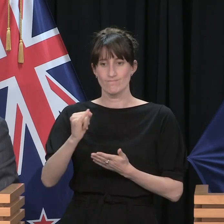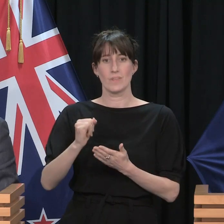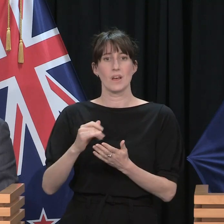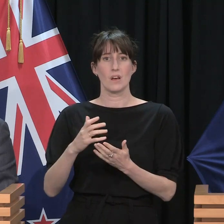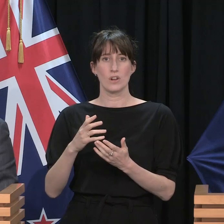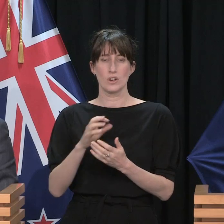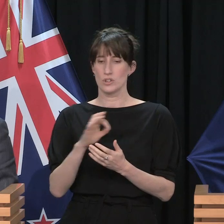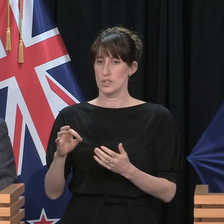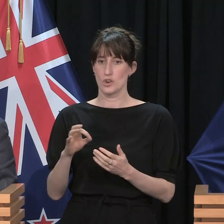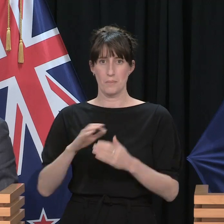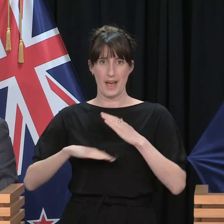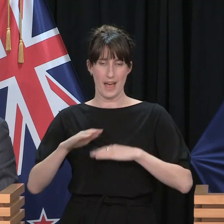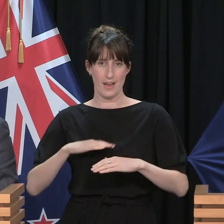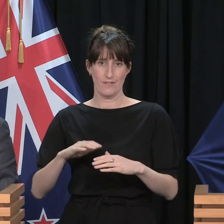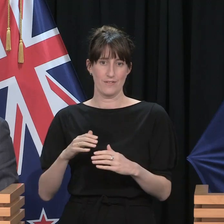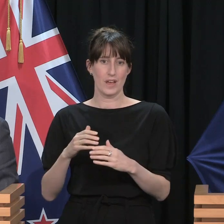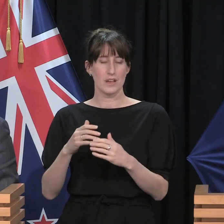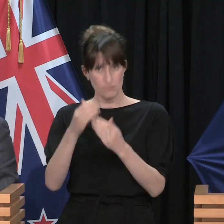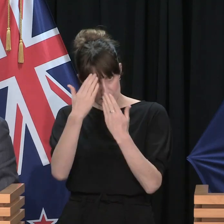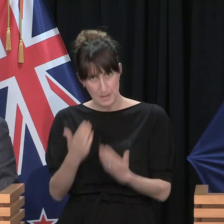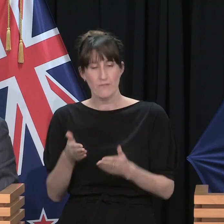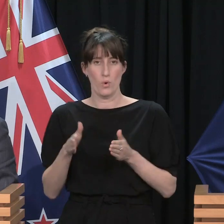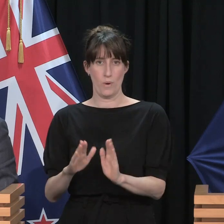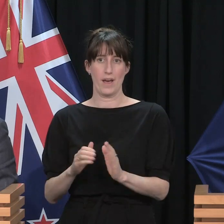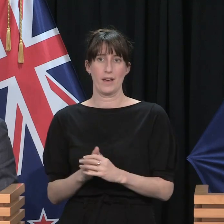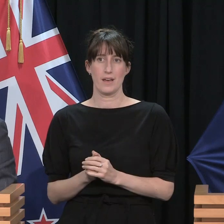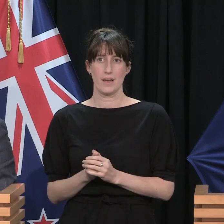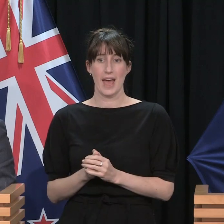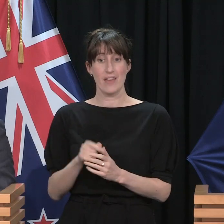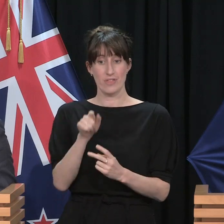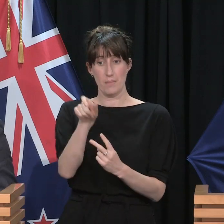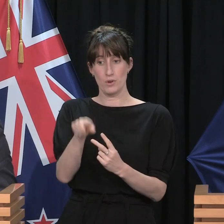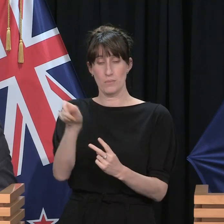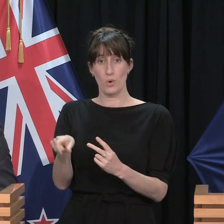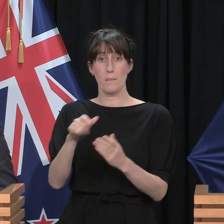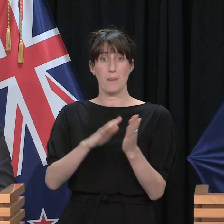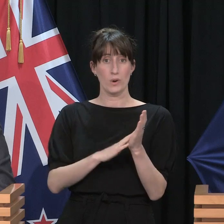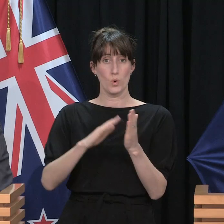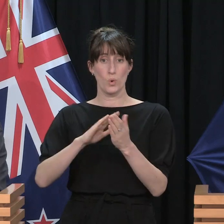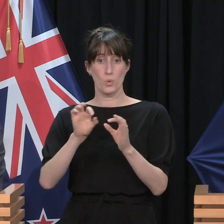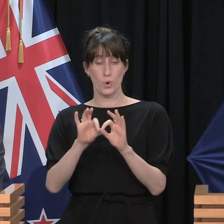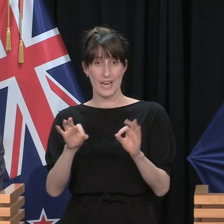malevolently motivated individuals. Mr Hearen also has strong words and actions,